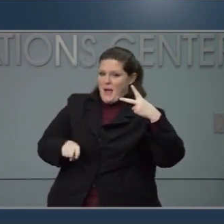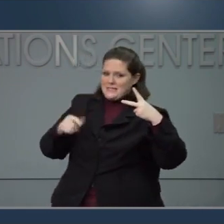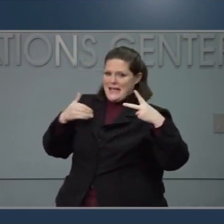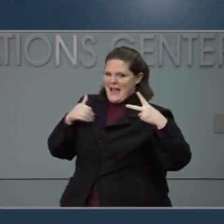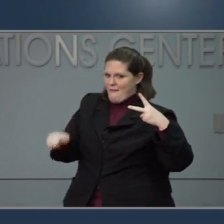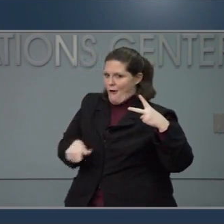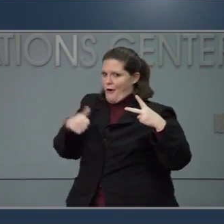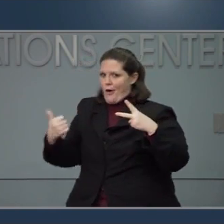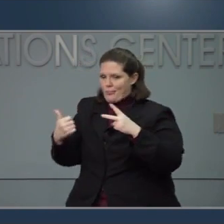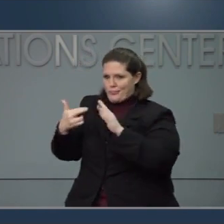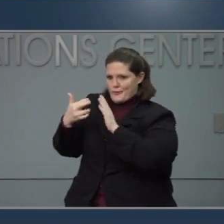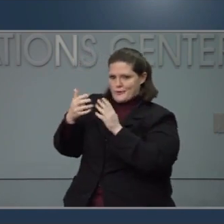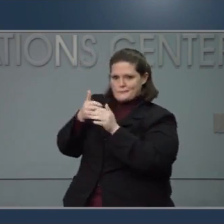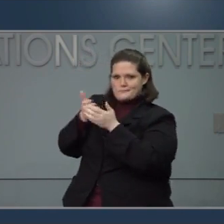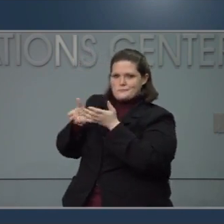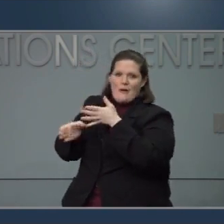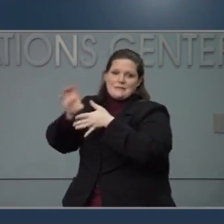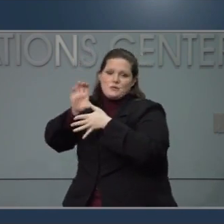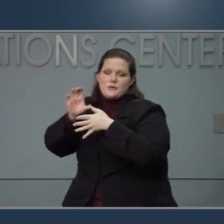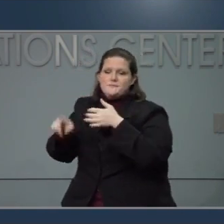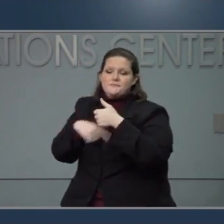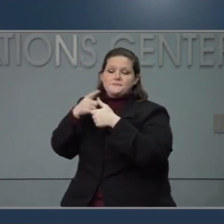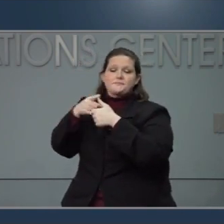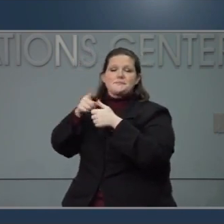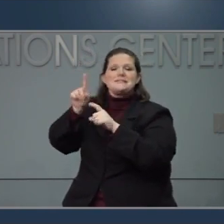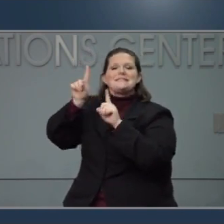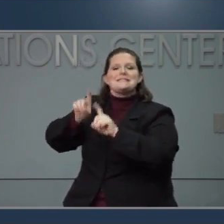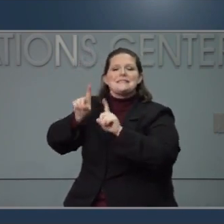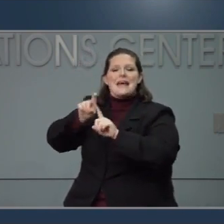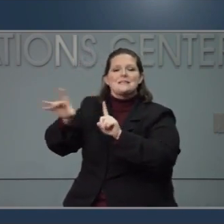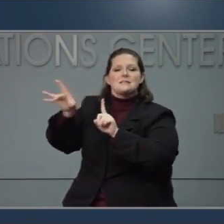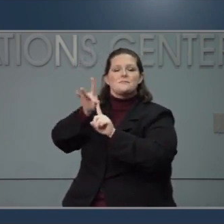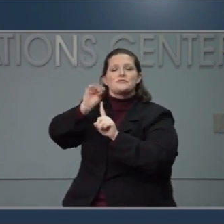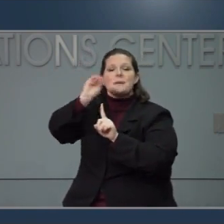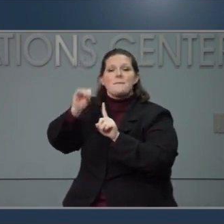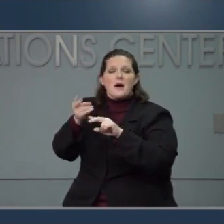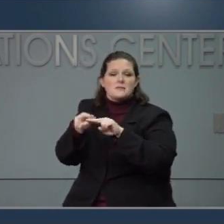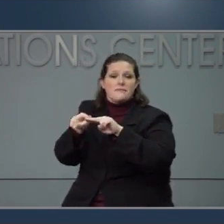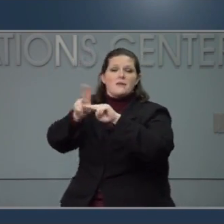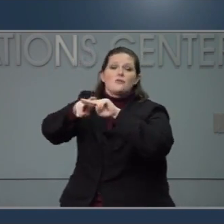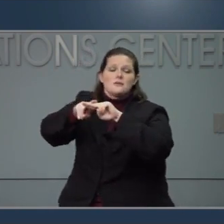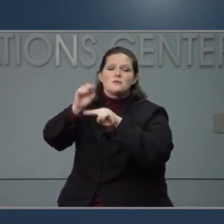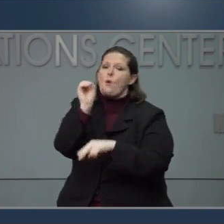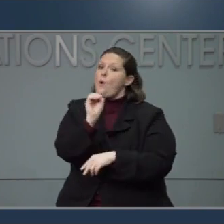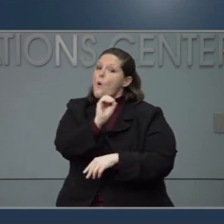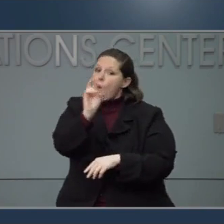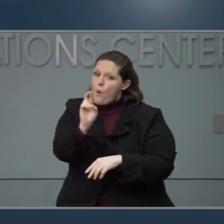MORE THAN 200 CASES PER 100,000 FOUR RED.